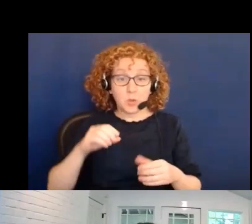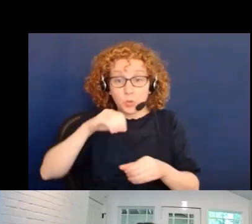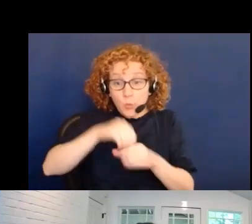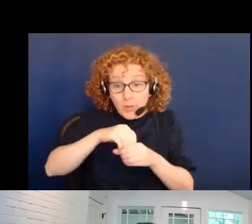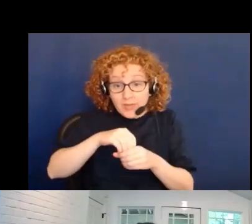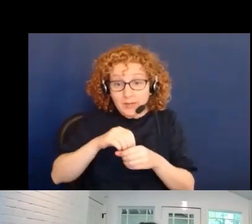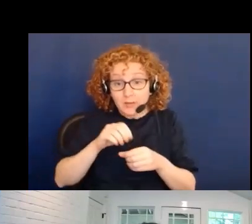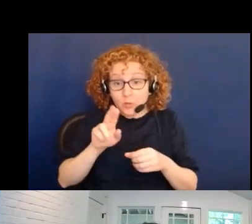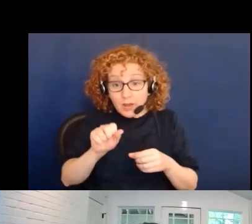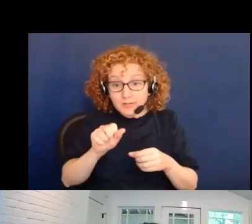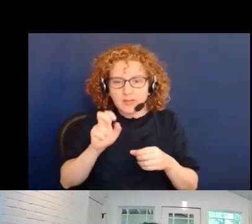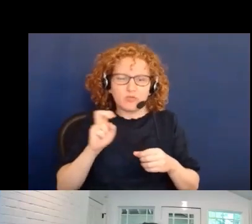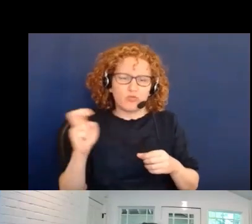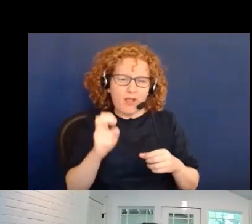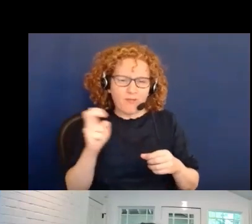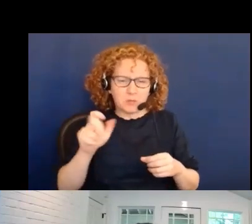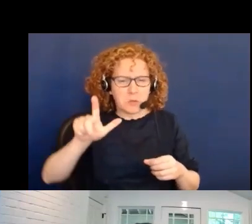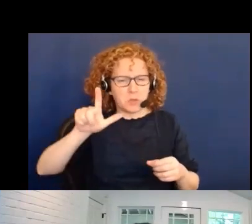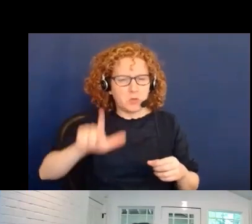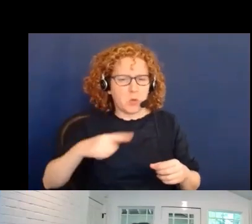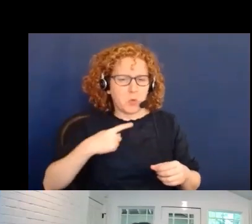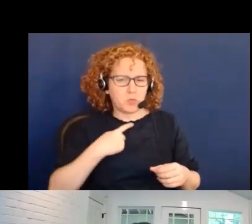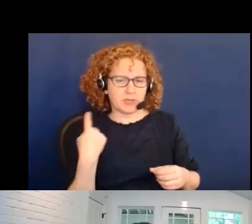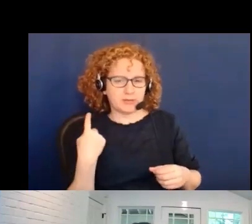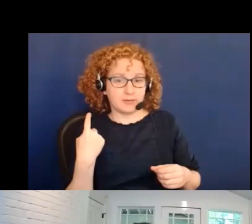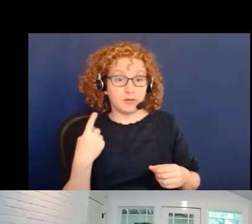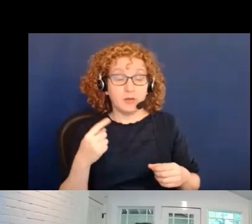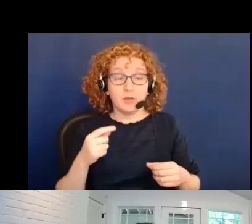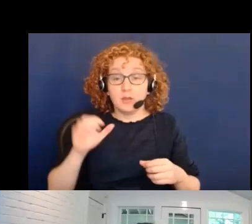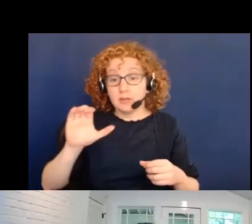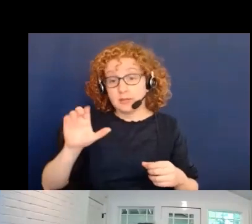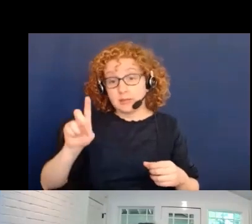CDC has recently updated the travel guidance for fully vaccinated travelers